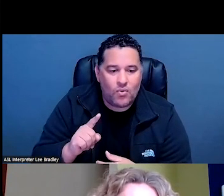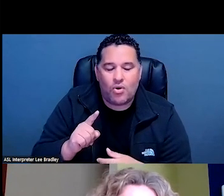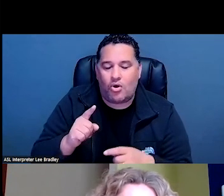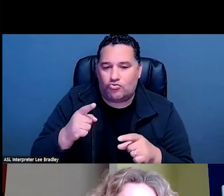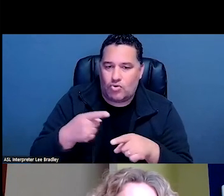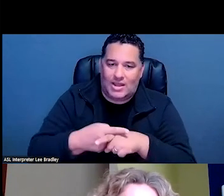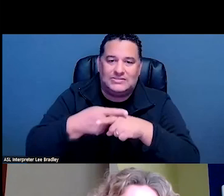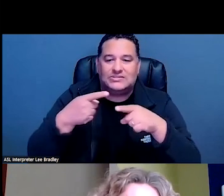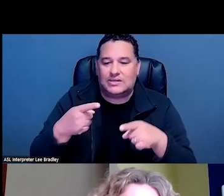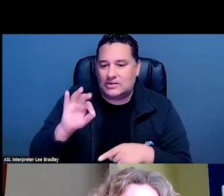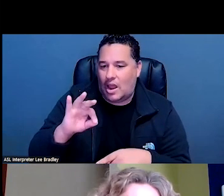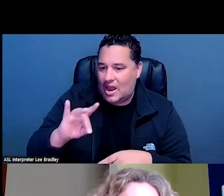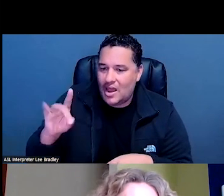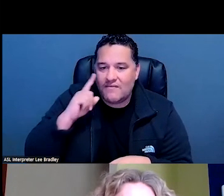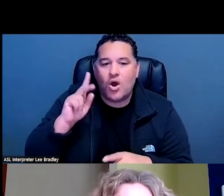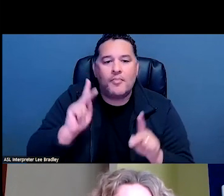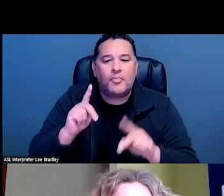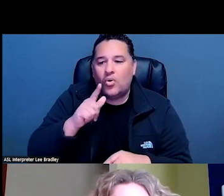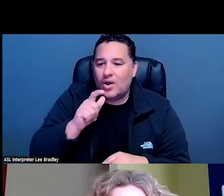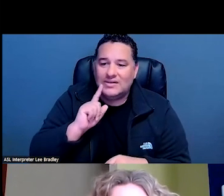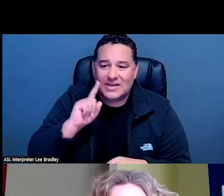HAVING A NATIONAL CENTER. FOR, FOR --